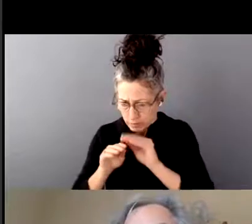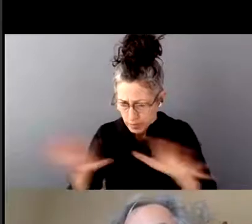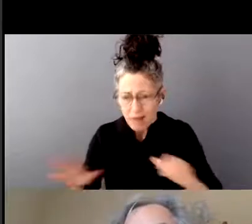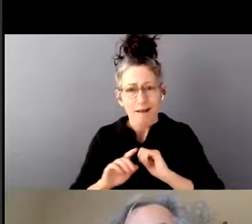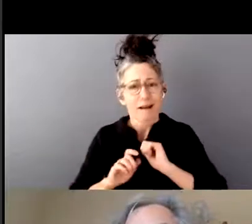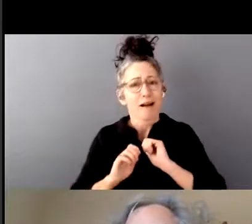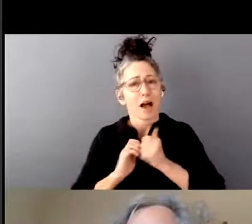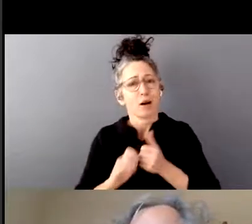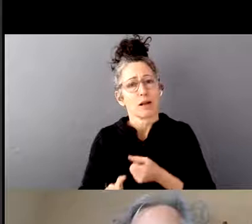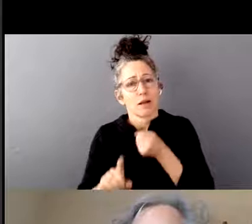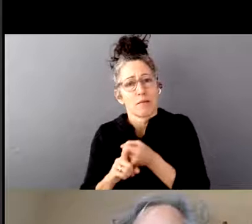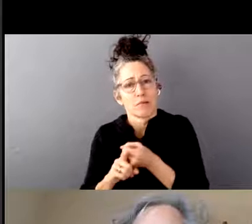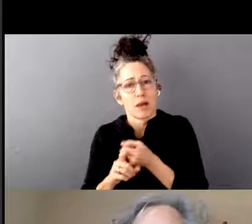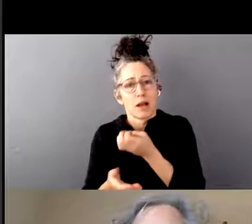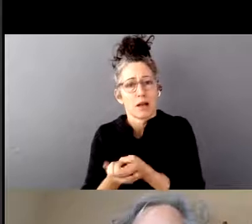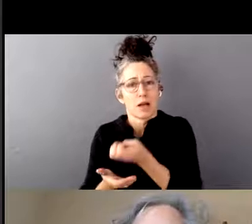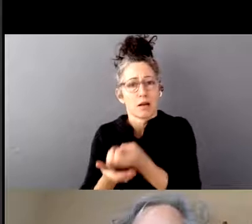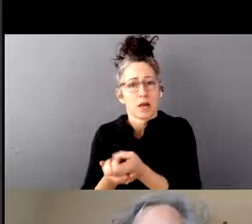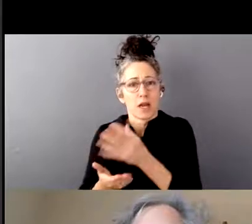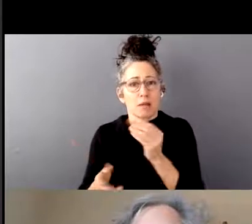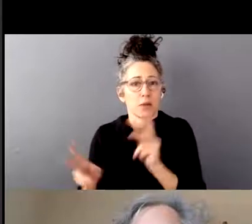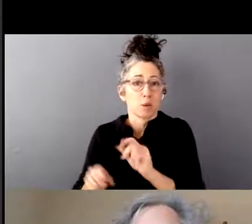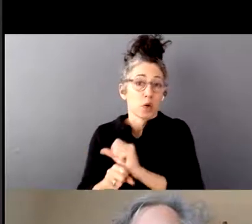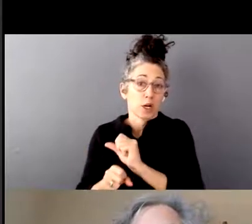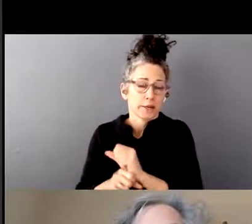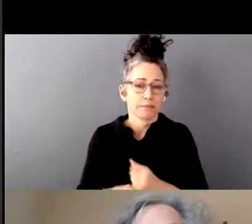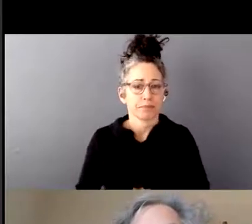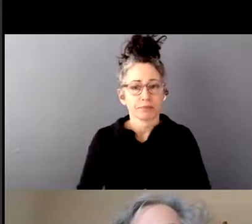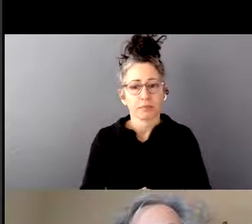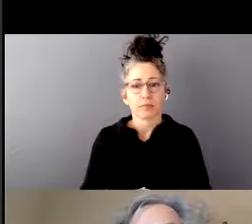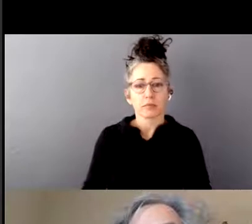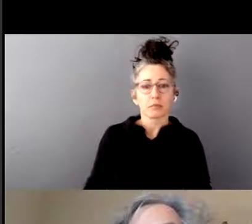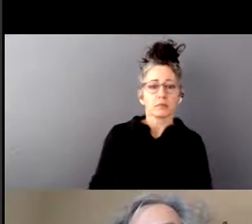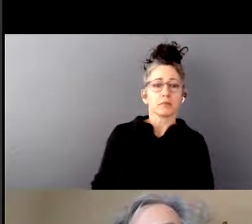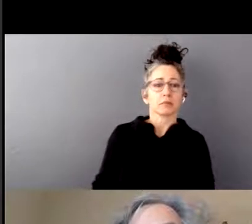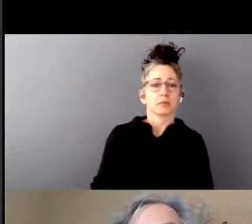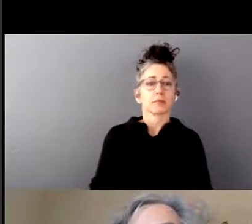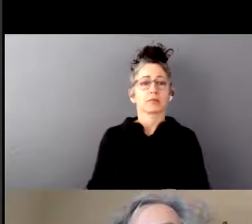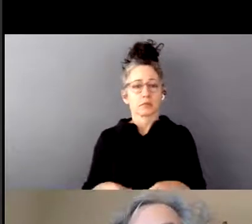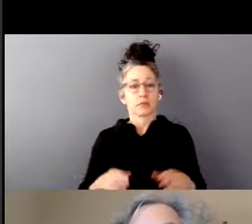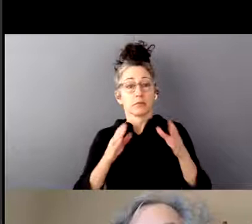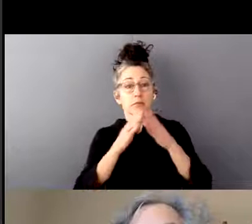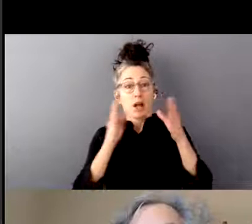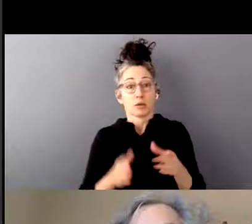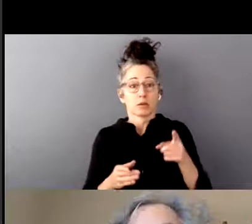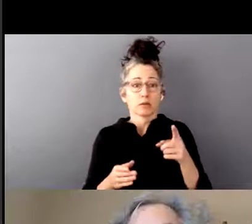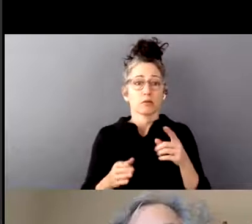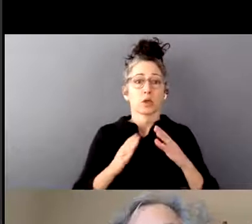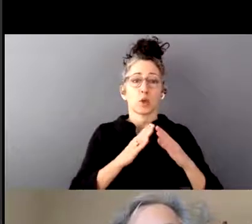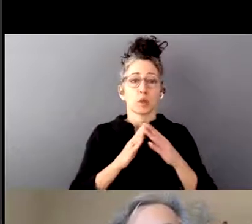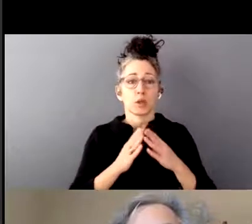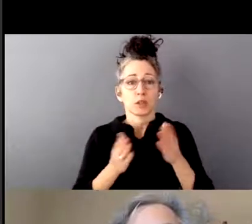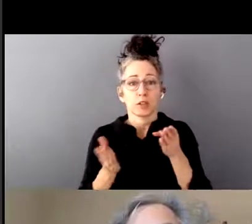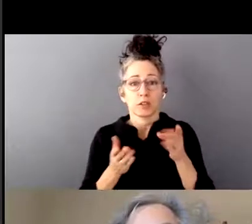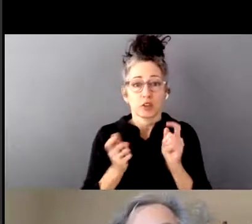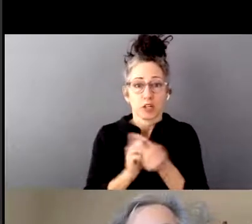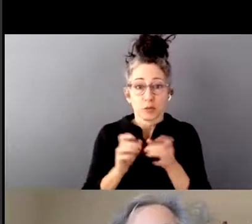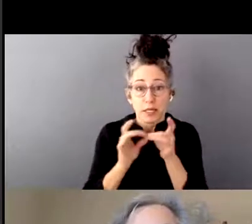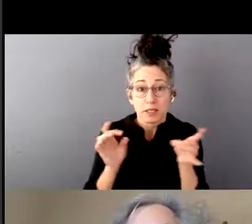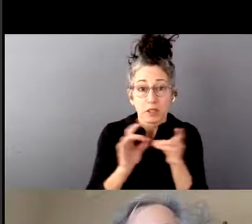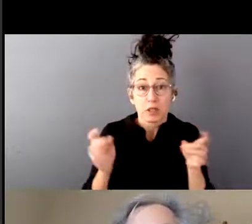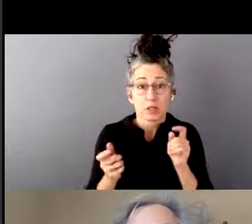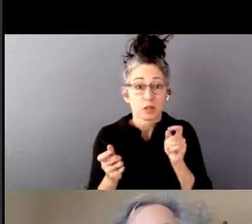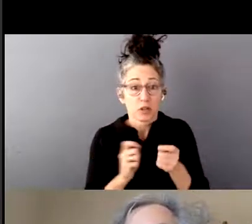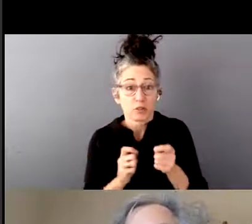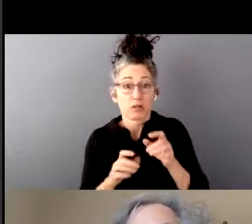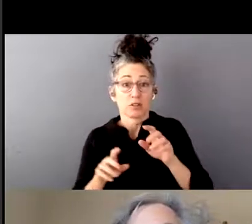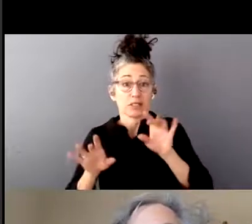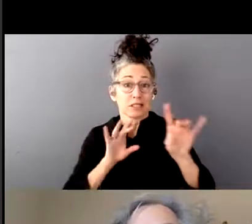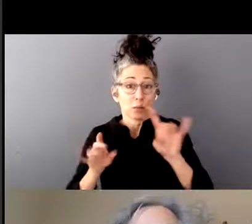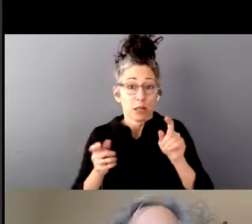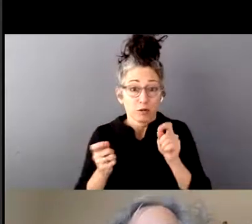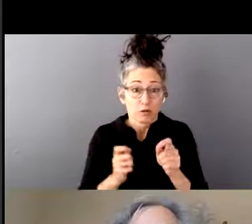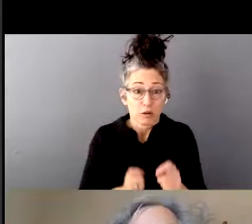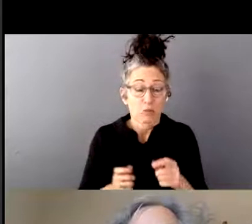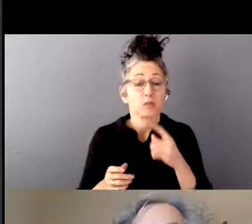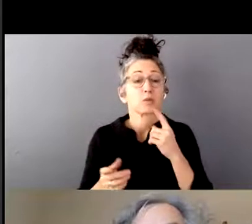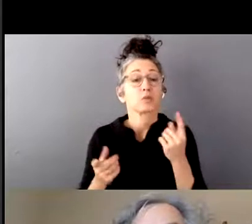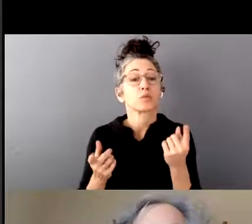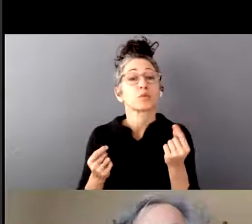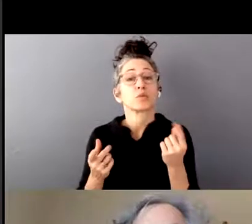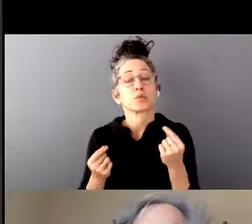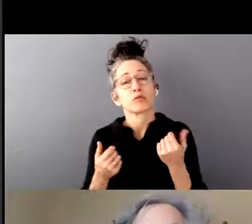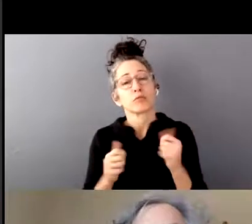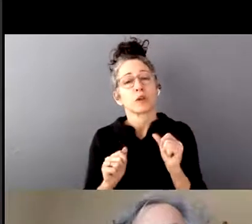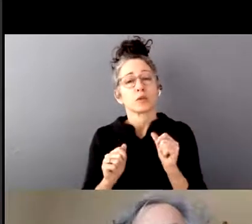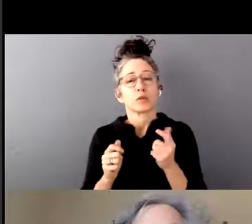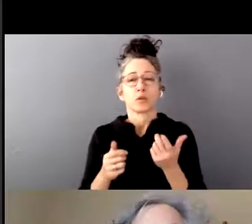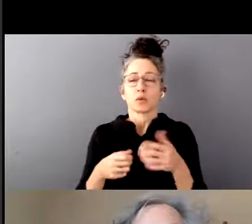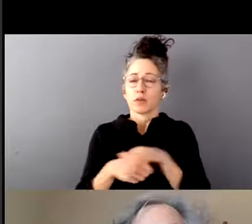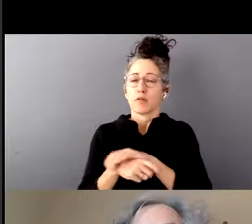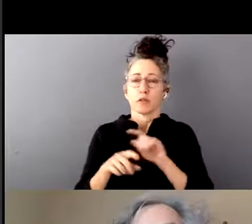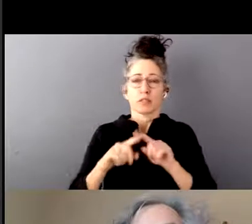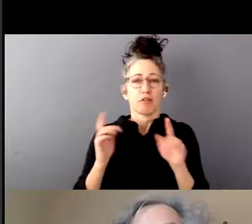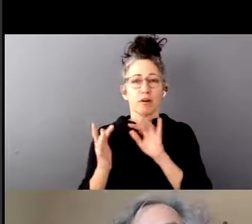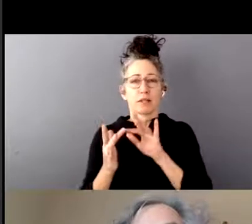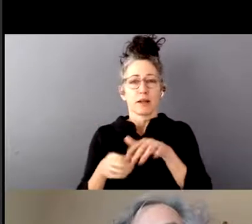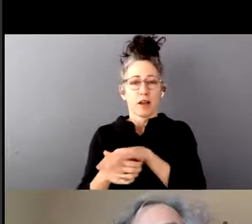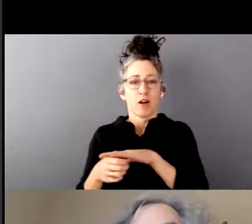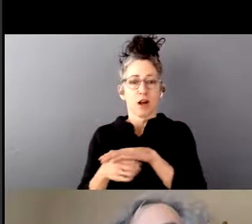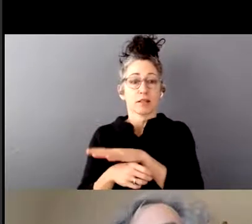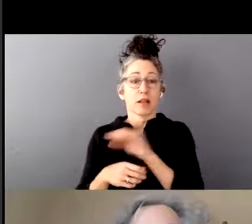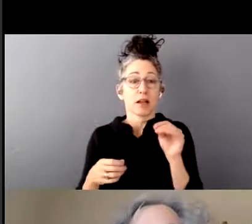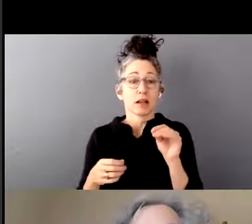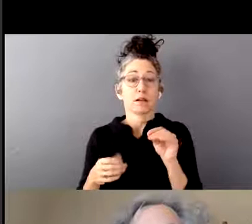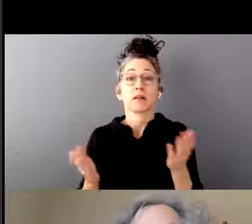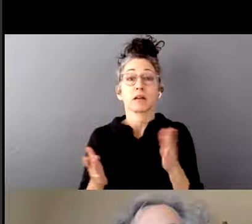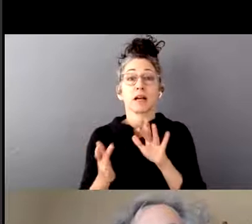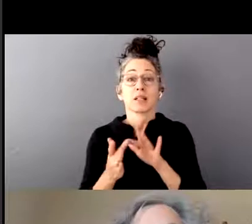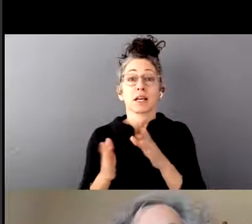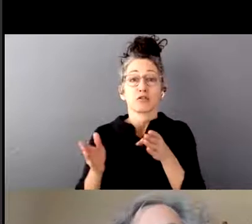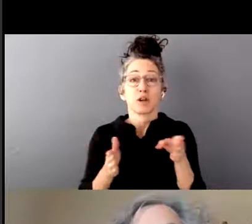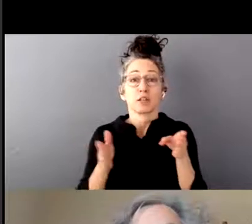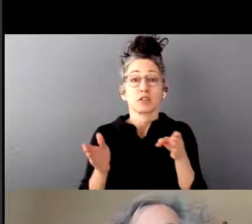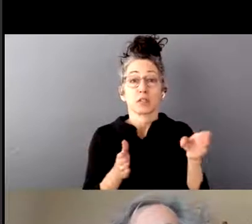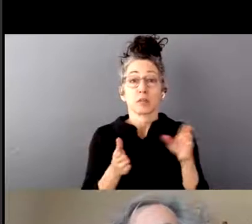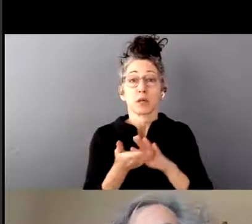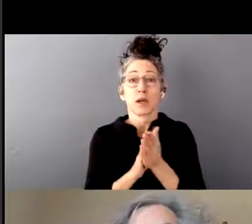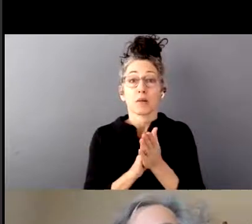On the household side, the American Community Survey revised messaging altered the mail out strategies, made sampling adjustments to account for differential contact areas, and the contact strategy again shifted to telephone. For the current population survey, at the